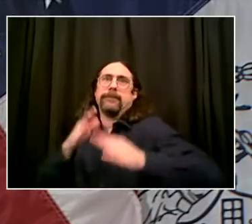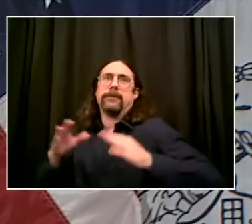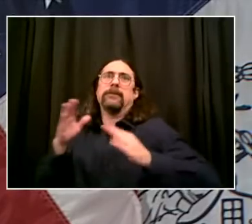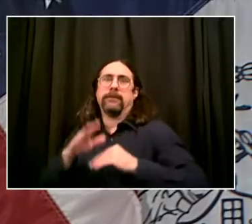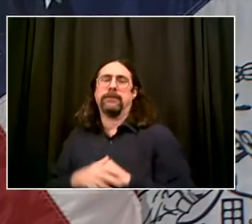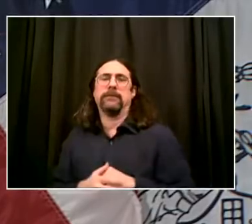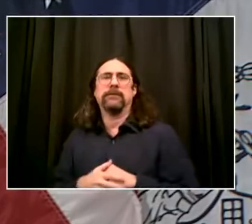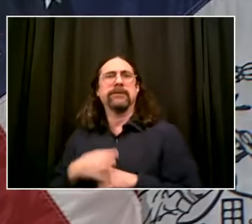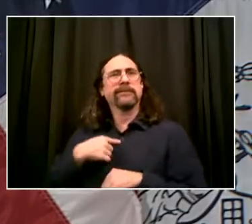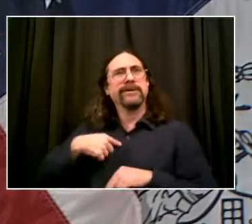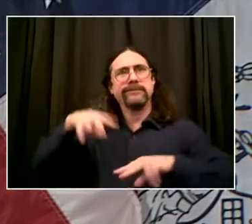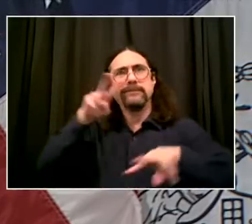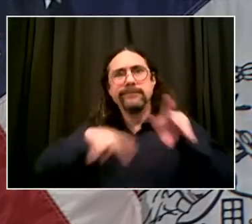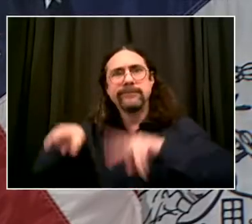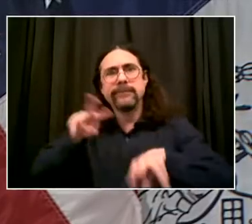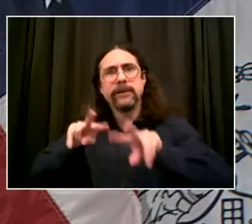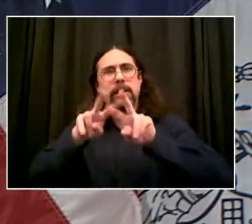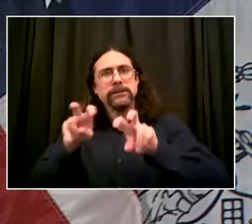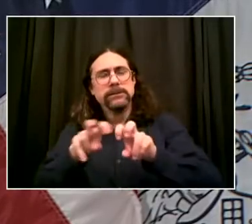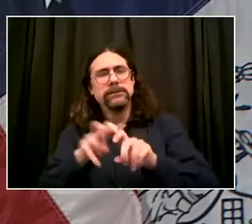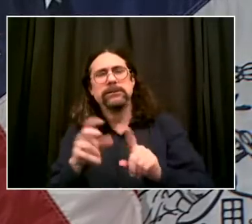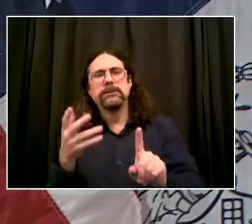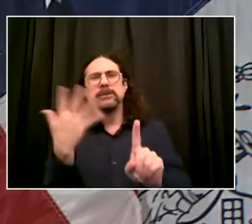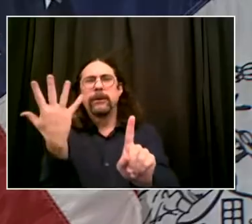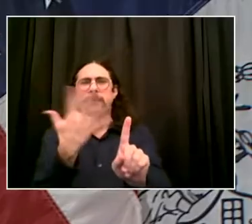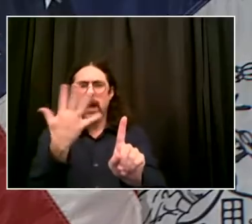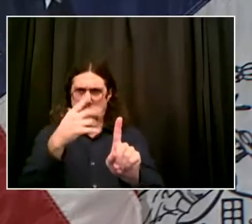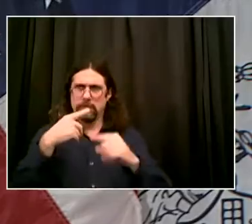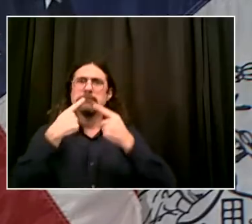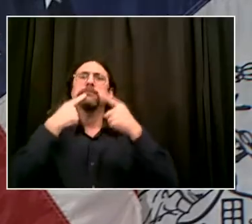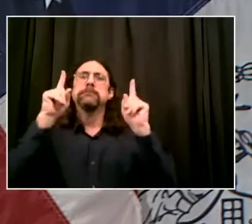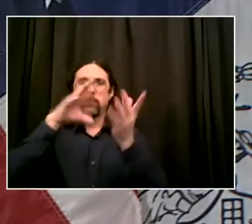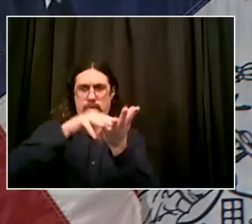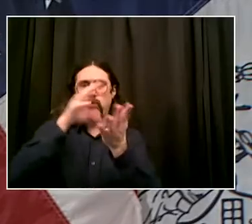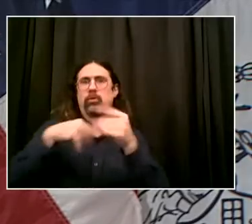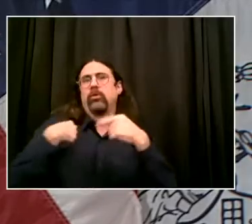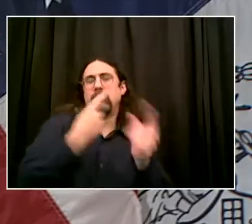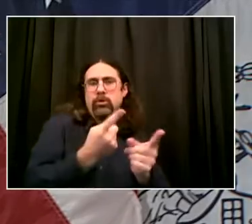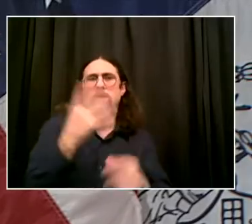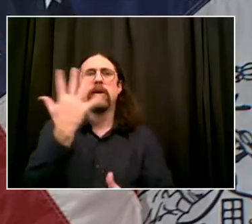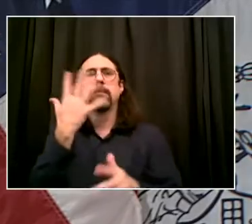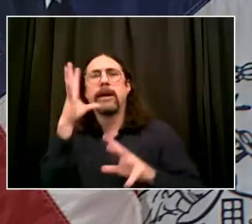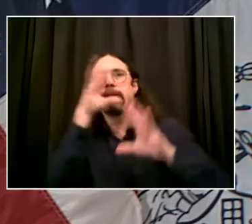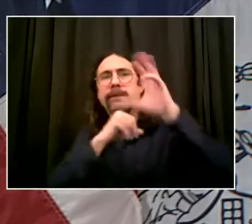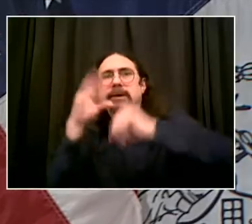ACADEMICALLY IS BETTER THAN EVER AND THAT WE UNDERSTAND EXACTLY WHAT HE